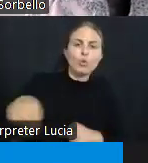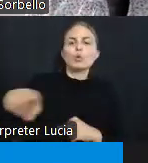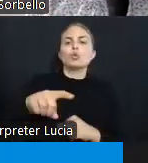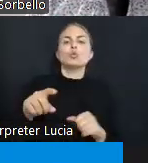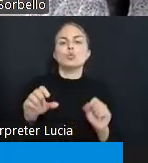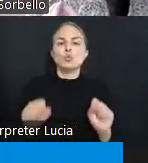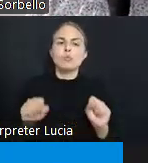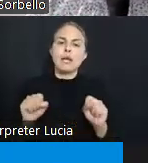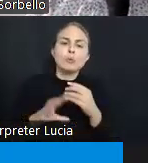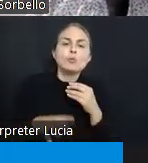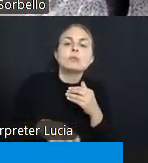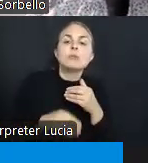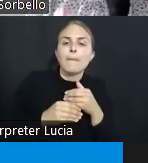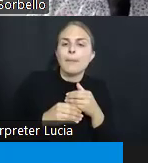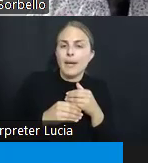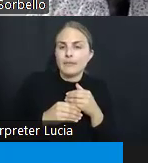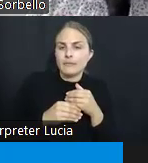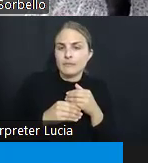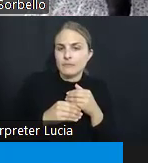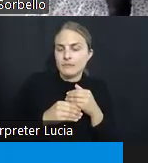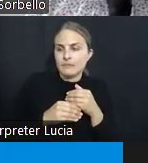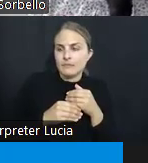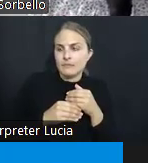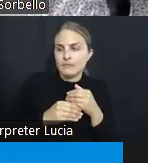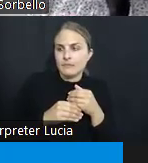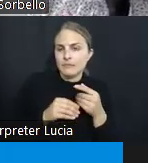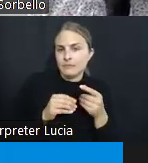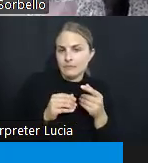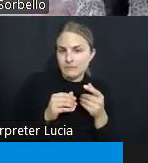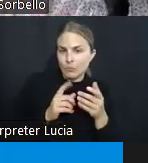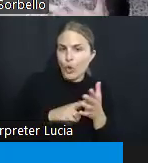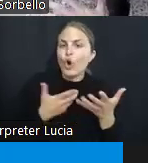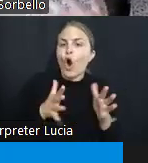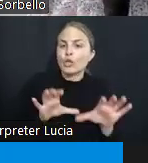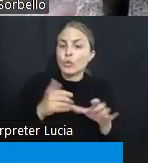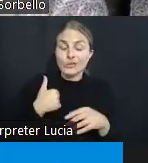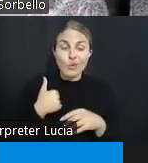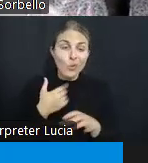and assessments and similar concepts like that, we want to